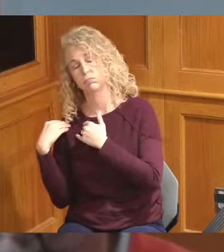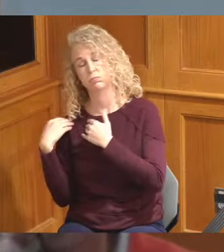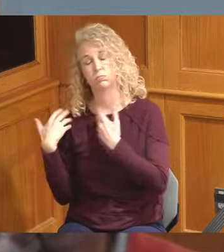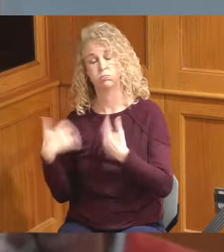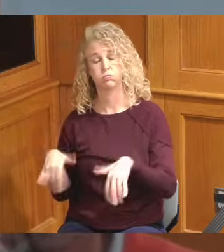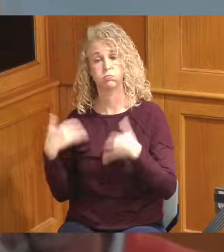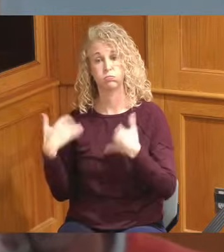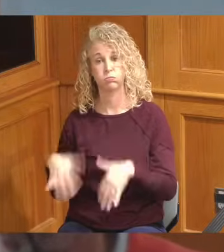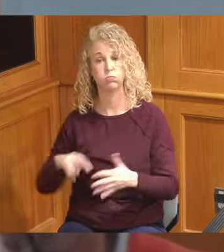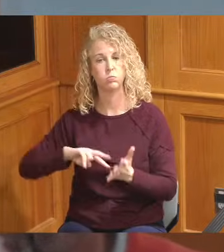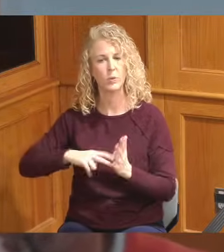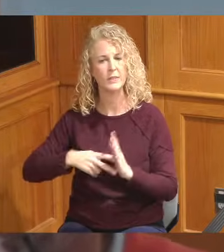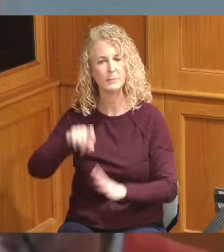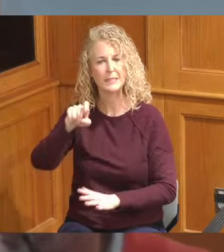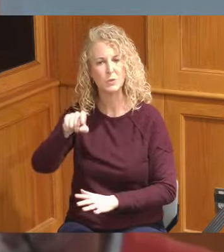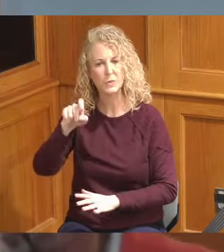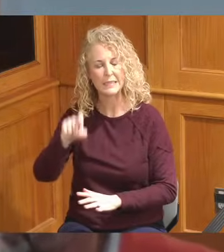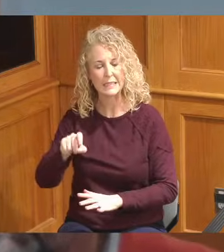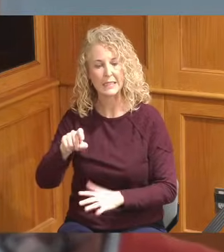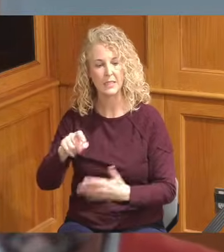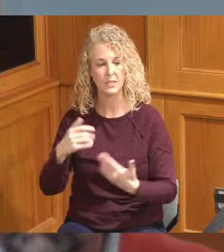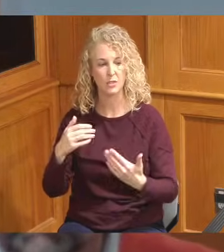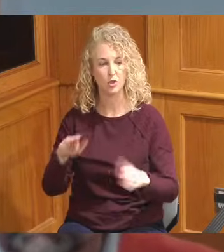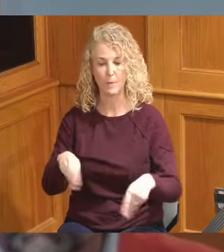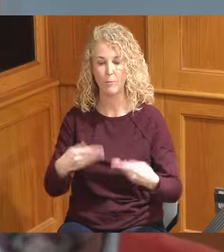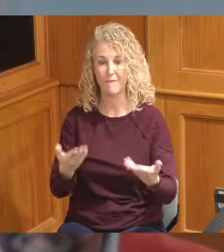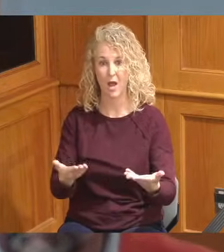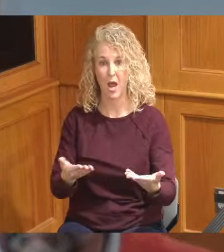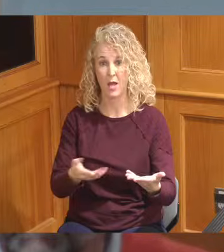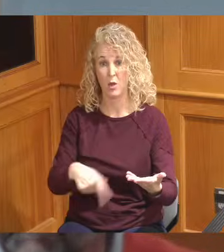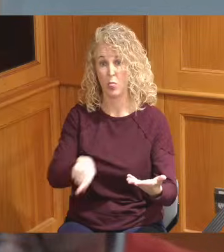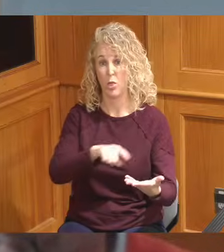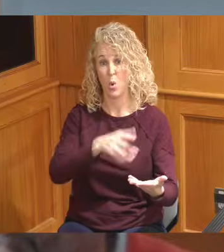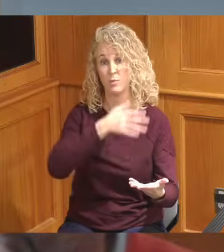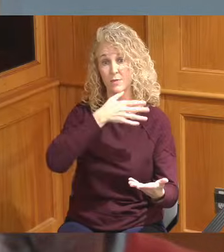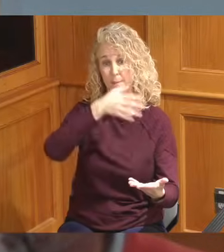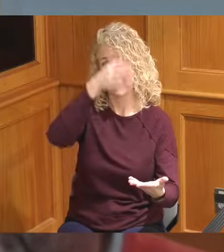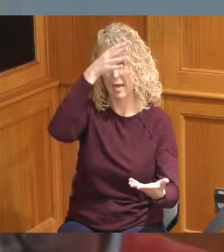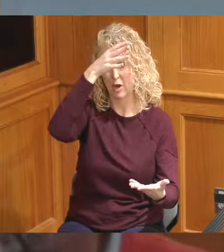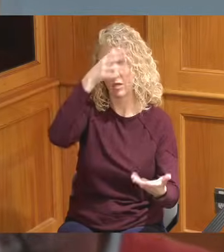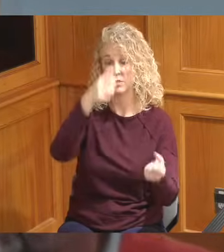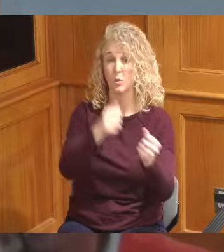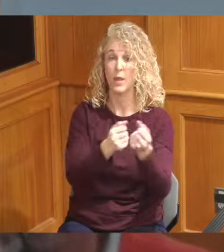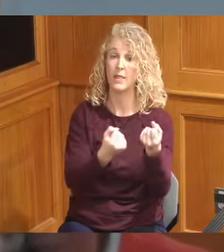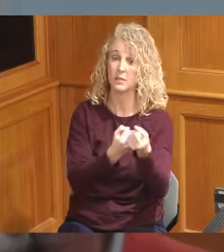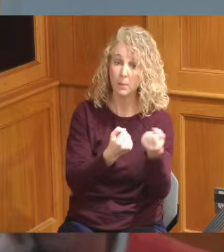we need to be able to provide the parents with the needed support and the training